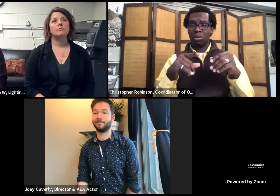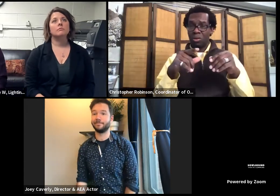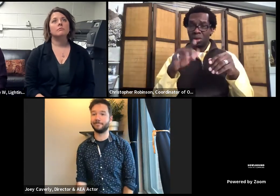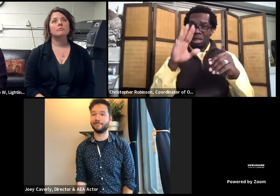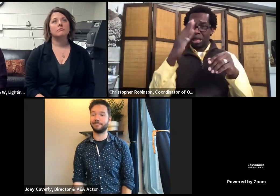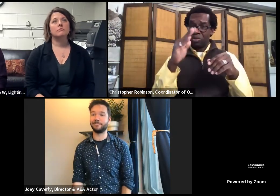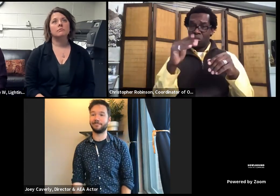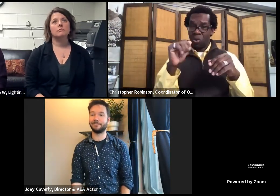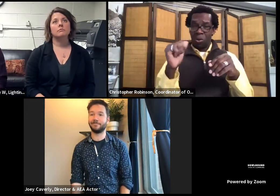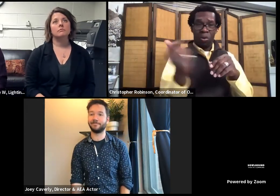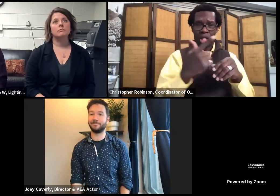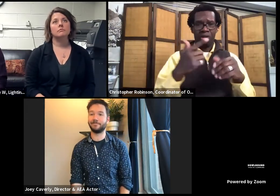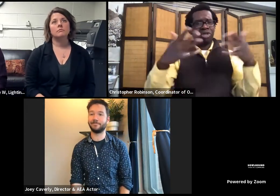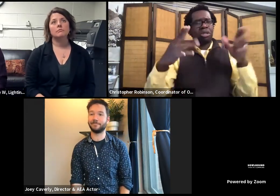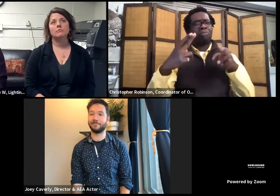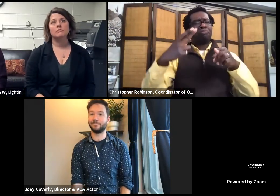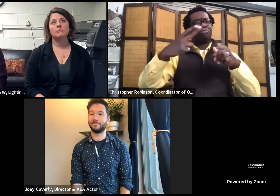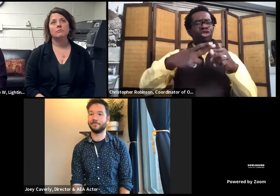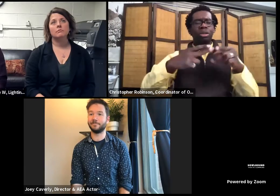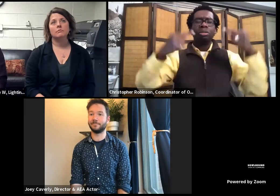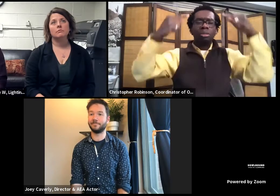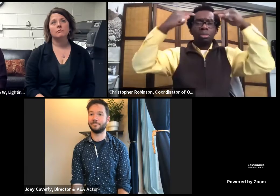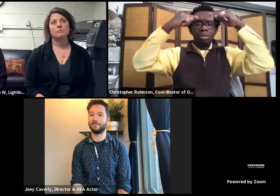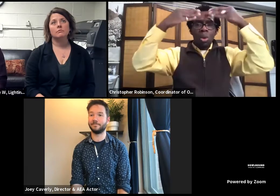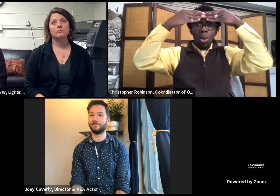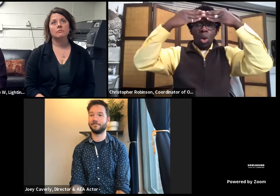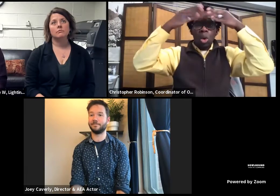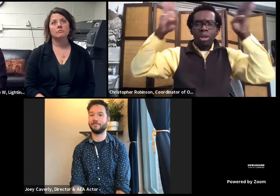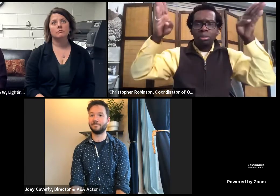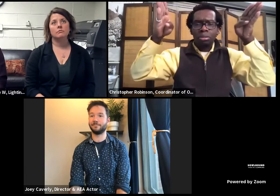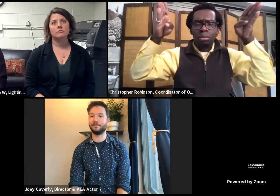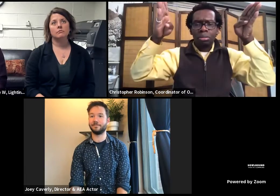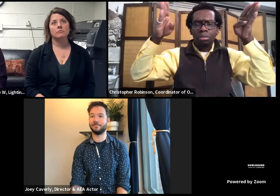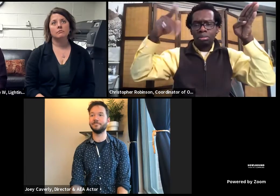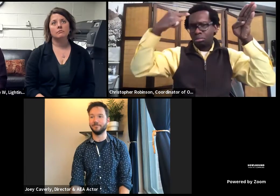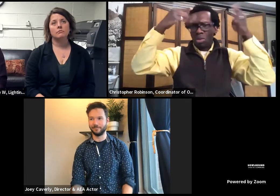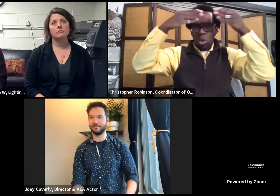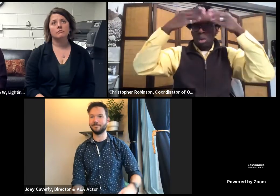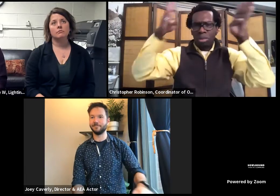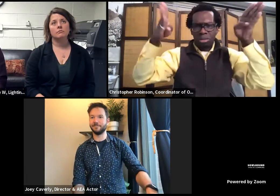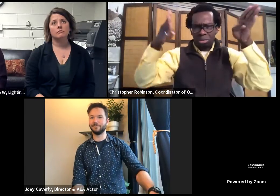I'd like to clarify with you, Joey. It seems like all of you have mentioned keeping this open mind.